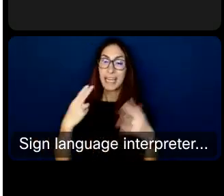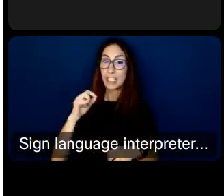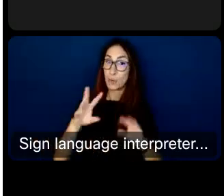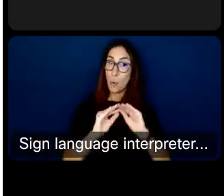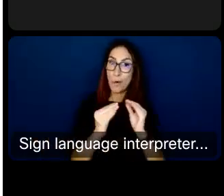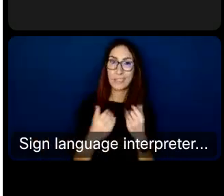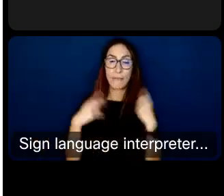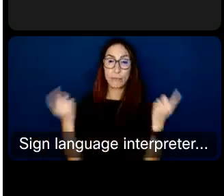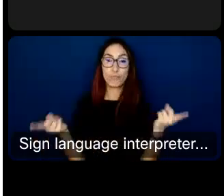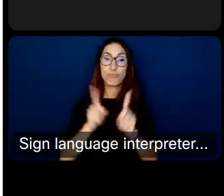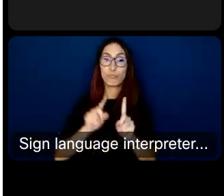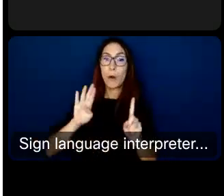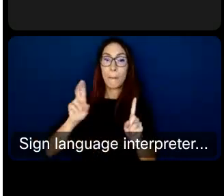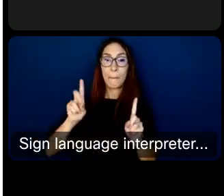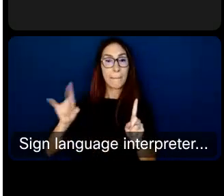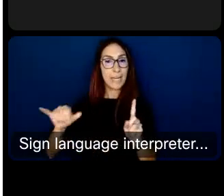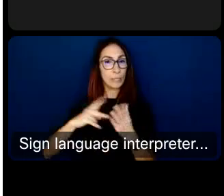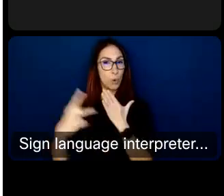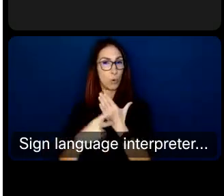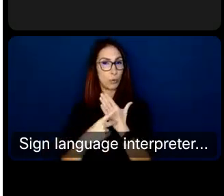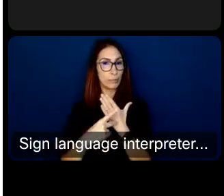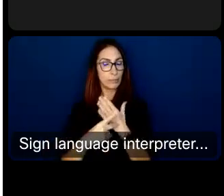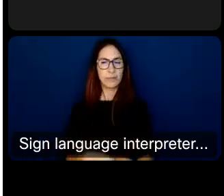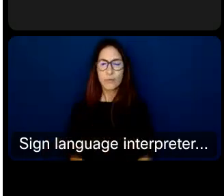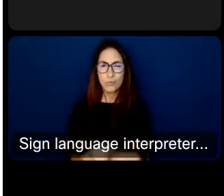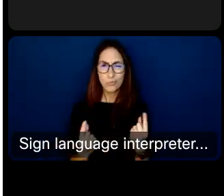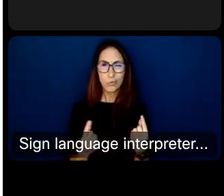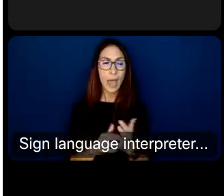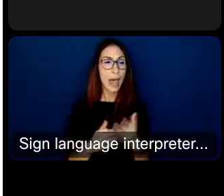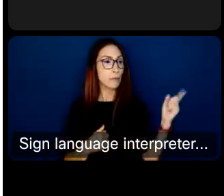volunteer would be connected with a person living with HIV